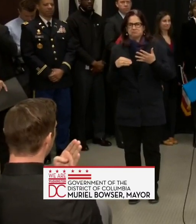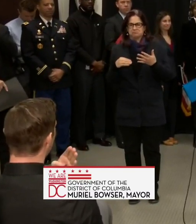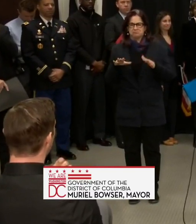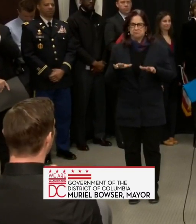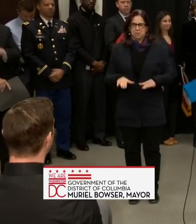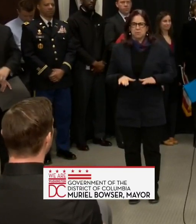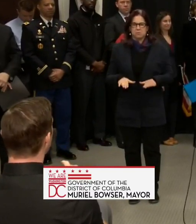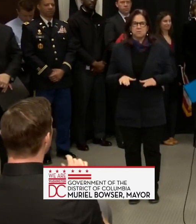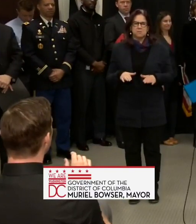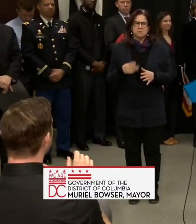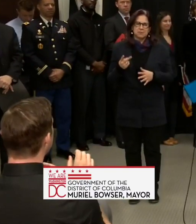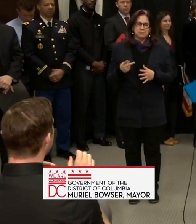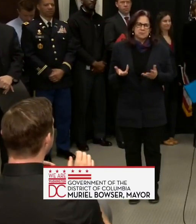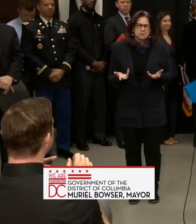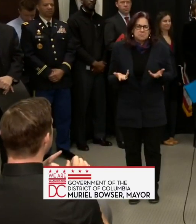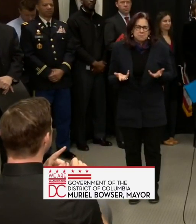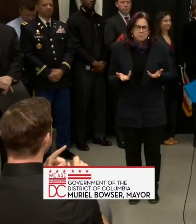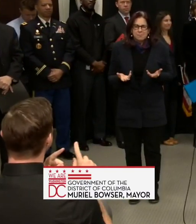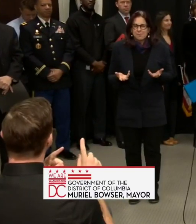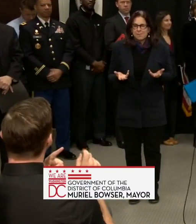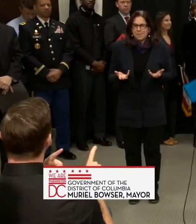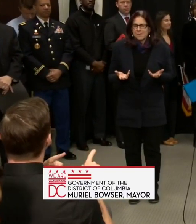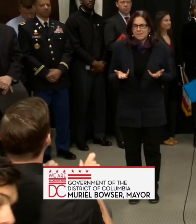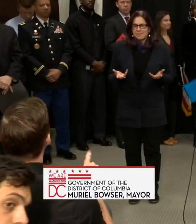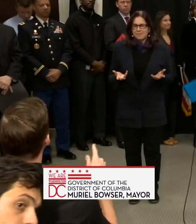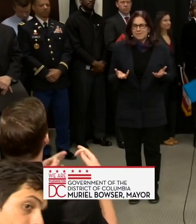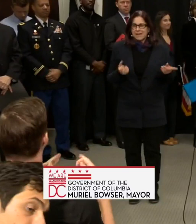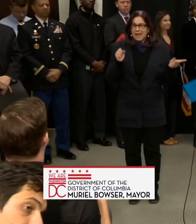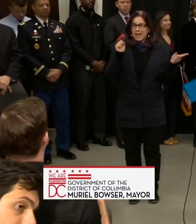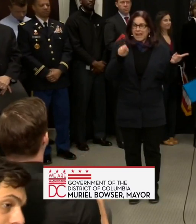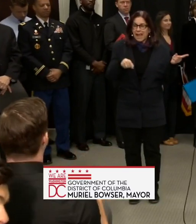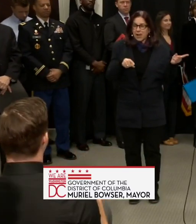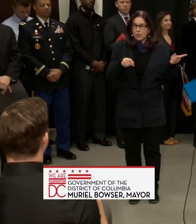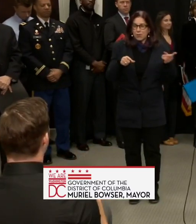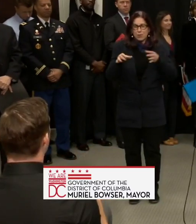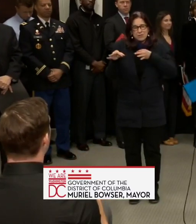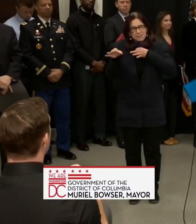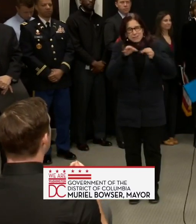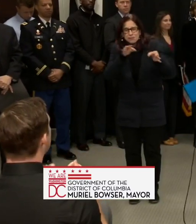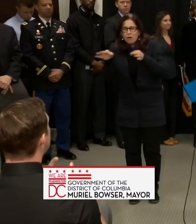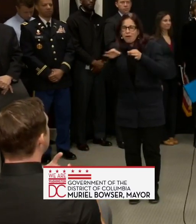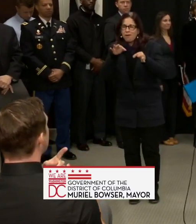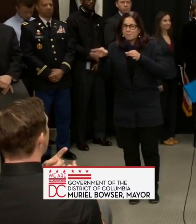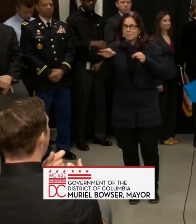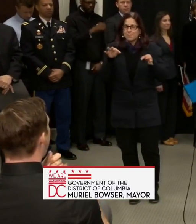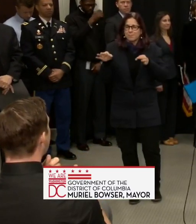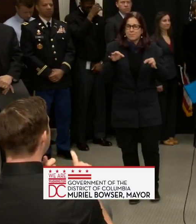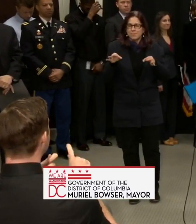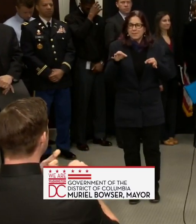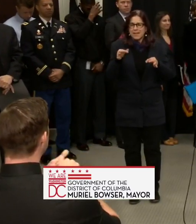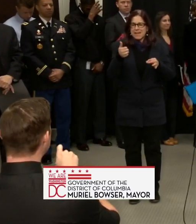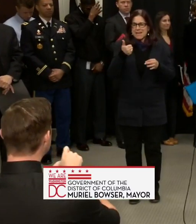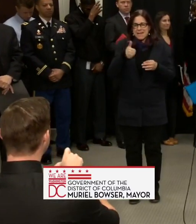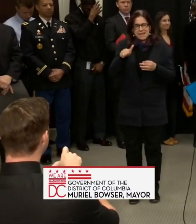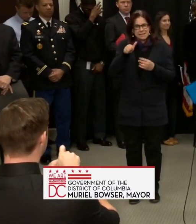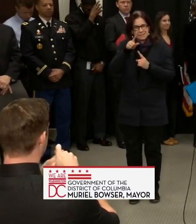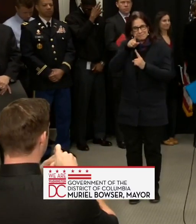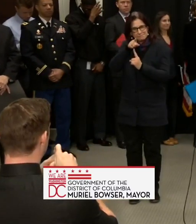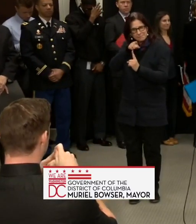SPECIAL SITUATION OR INCONVENIENCE THAT PEOPLE MIGHT EXPERIENCE BECAUSE OF THE TRUMP HOTEL BEING ON PENNSYLVANIA